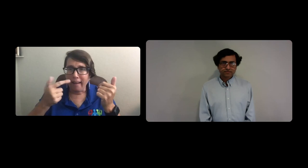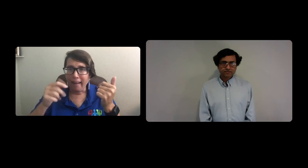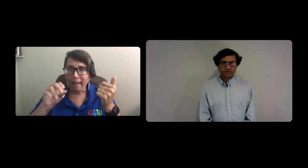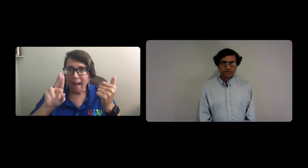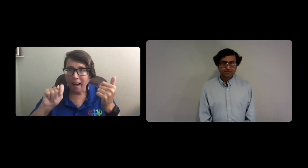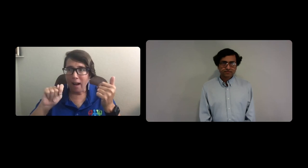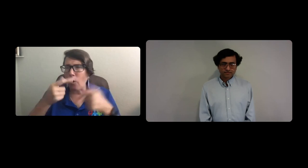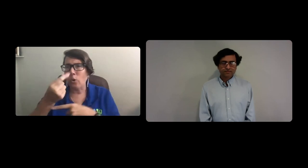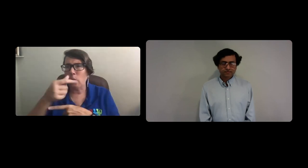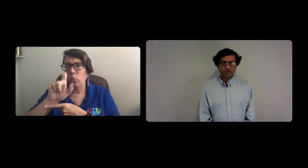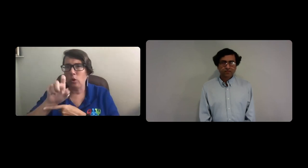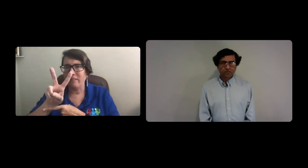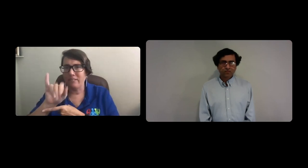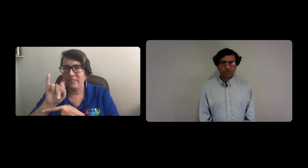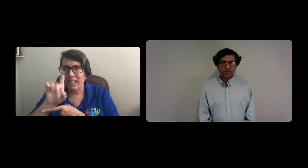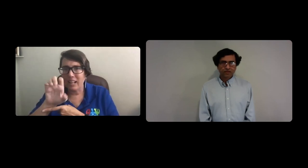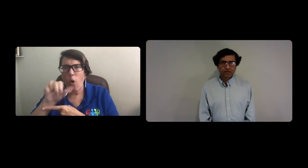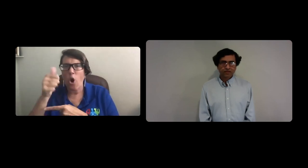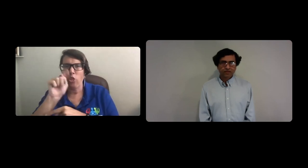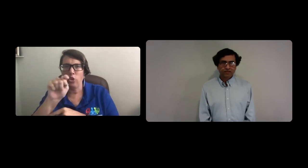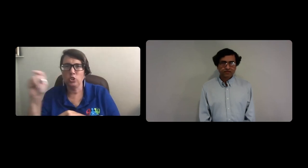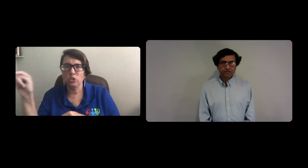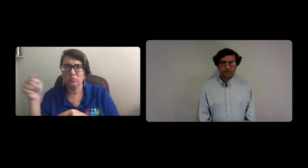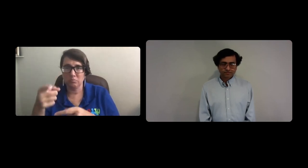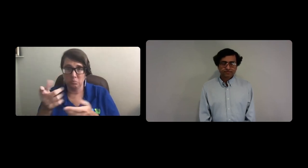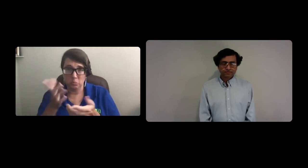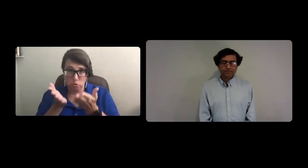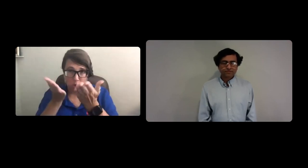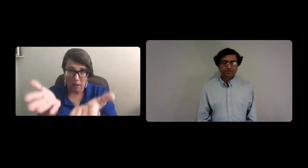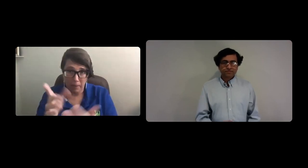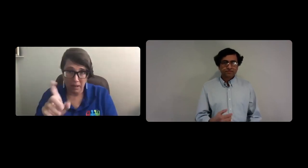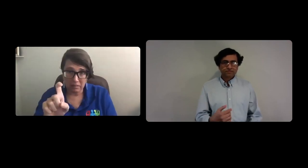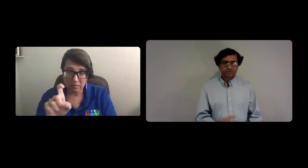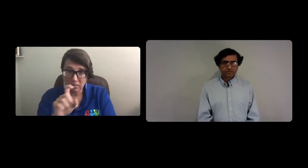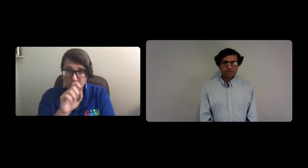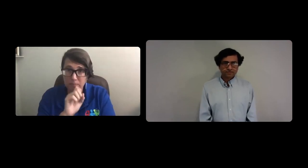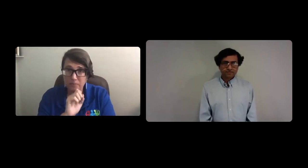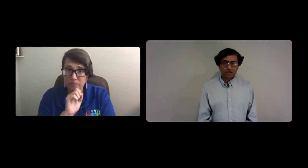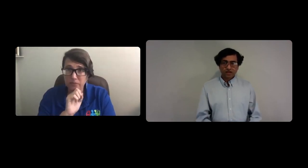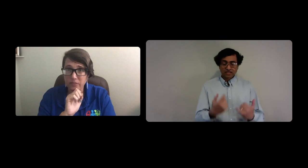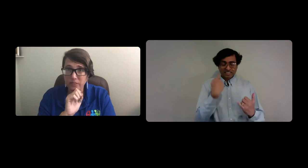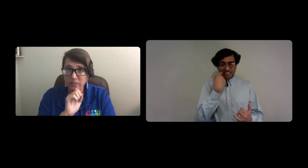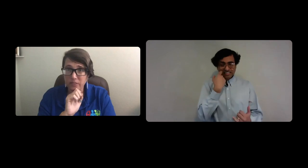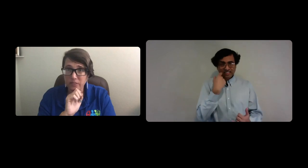Google Hangouts, for example? Or other platforms that you might recommend?